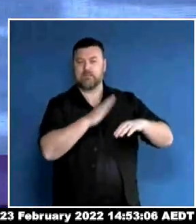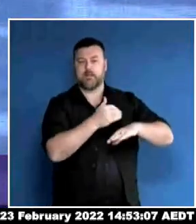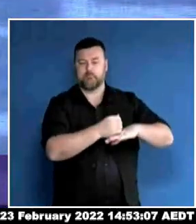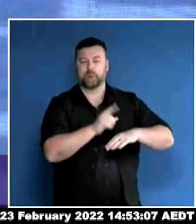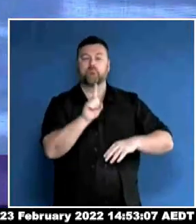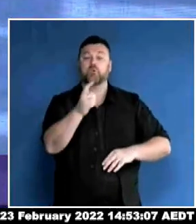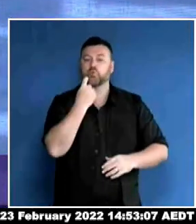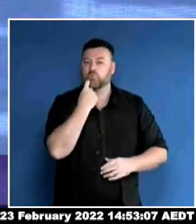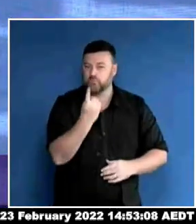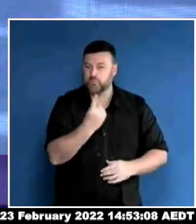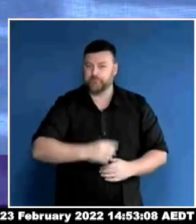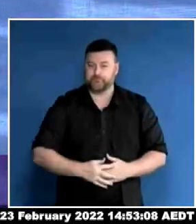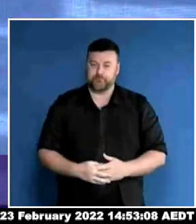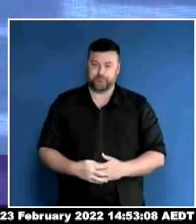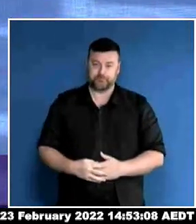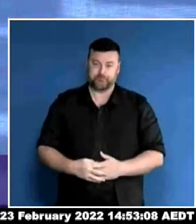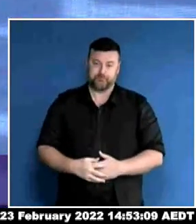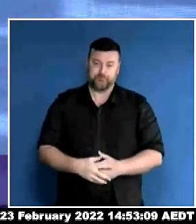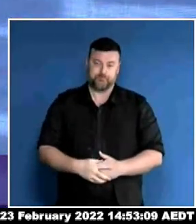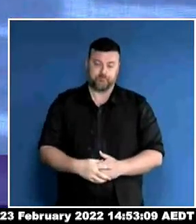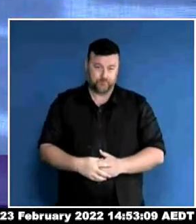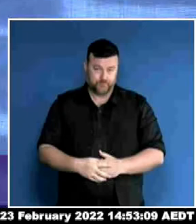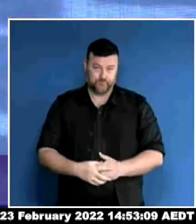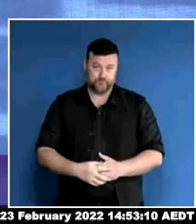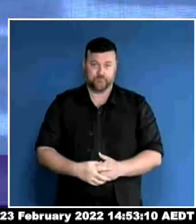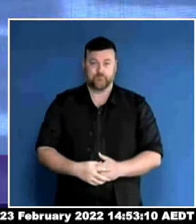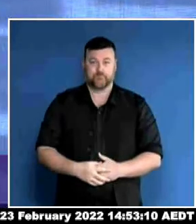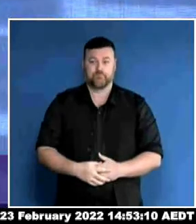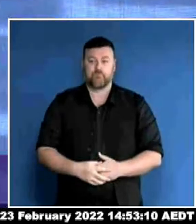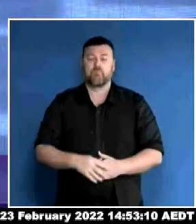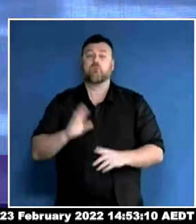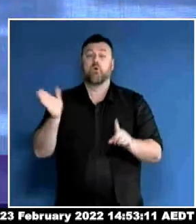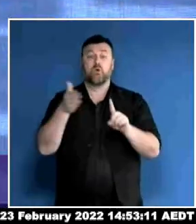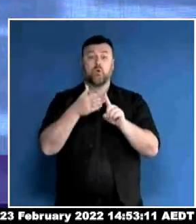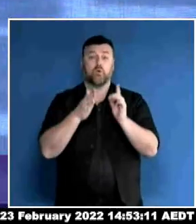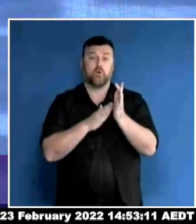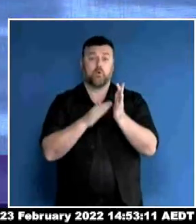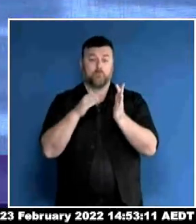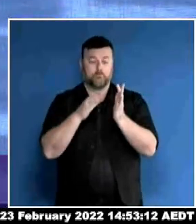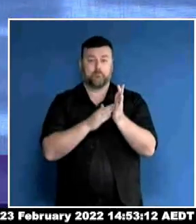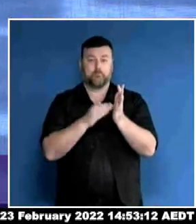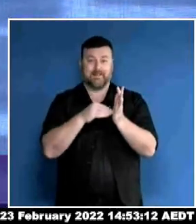Right. Mzia, can I return to your statement, and I want to move to a different issue.